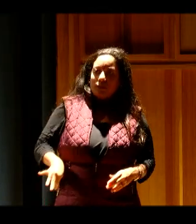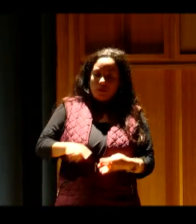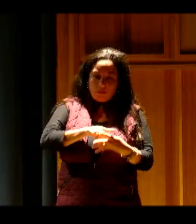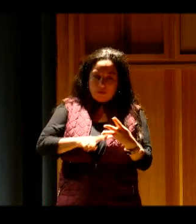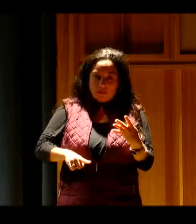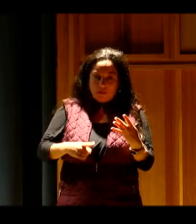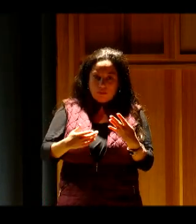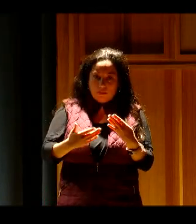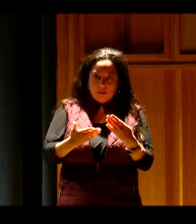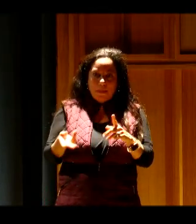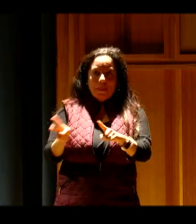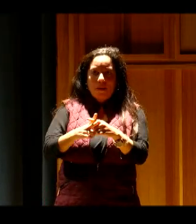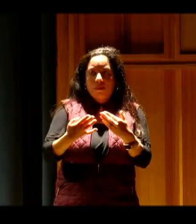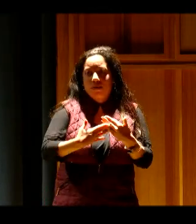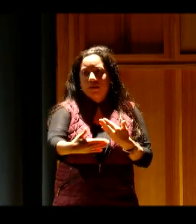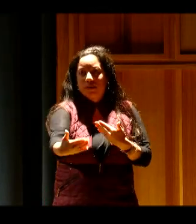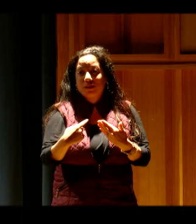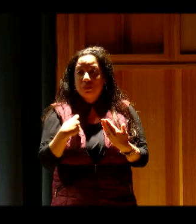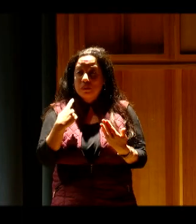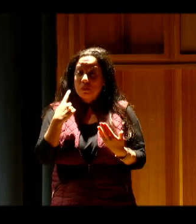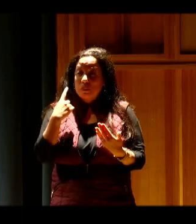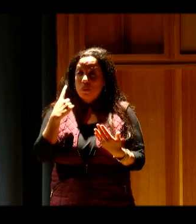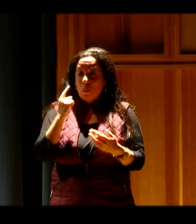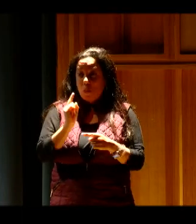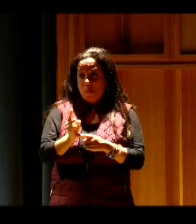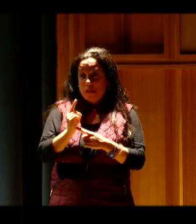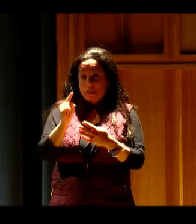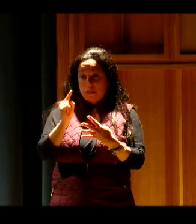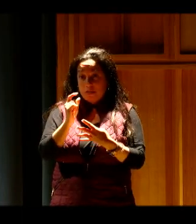And so I'm going to say just briefly a minute about each of those four categories.